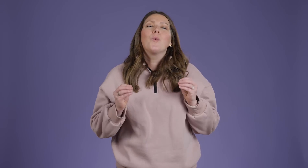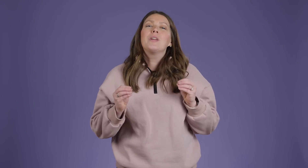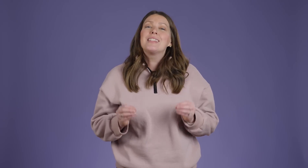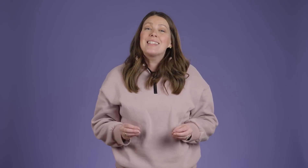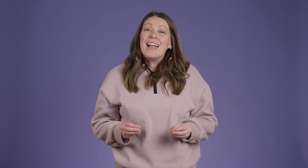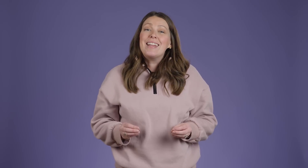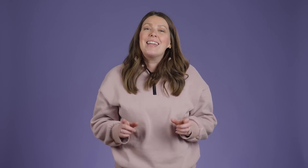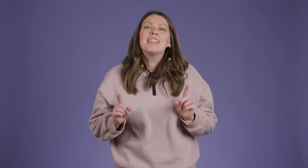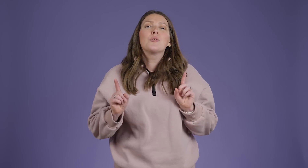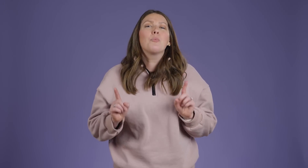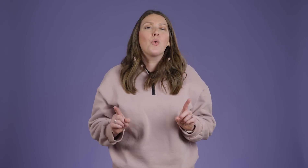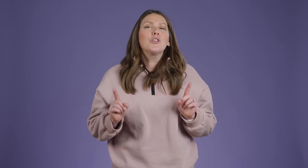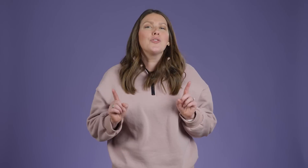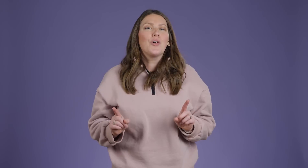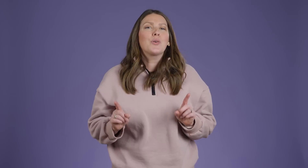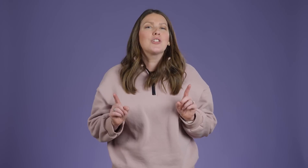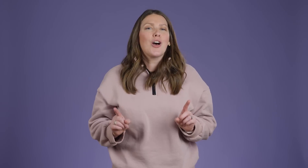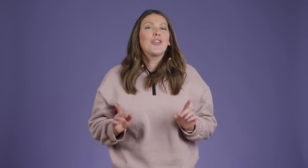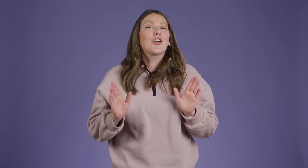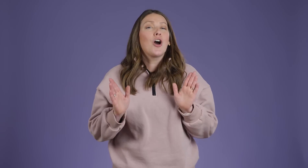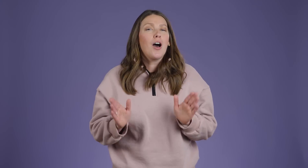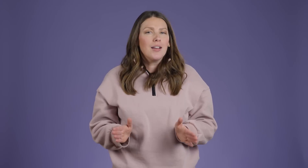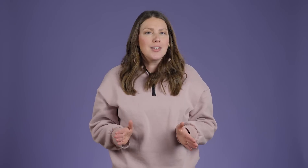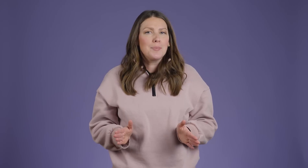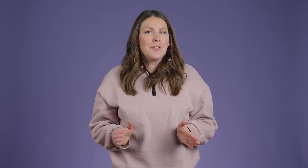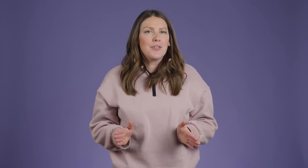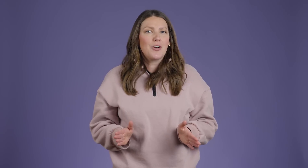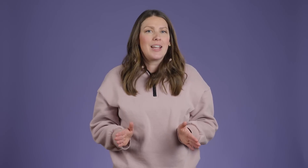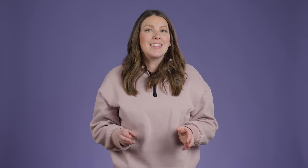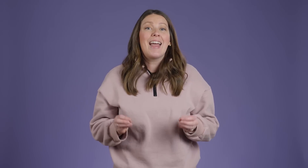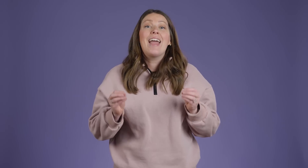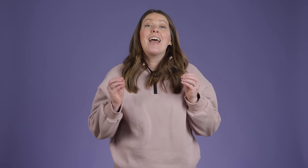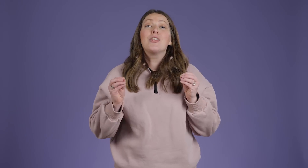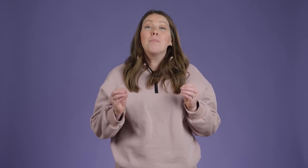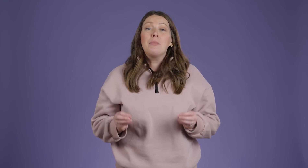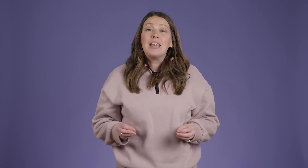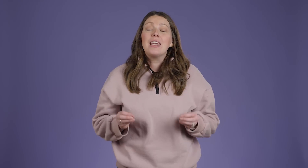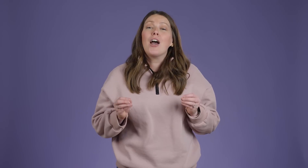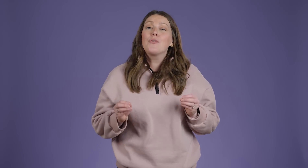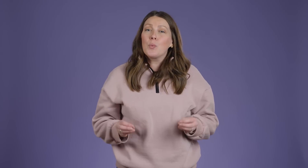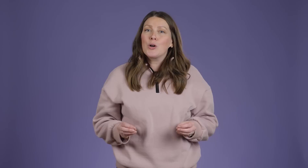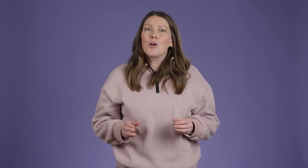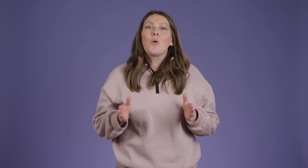When signing, it’s important to focus on the concept of the phrase and the meaning of the word,